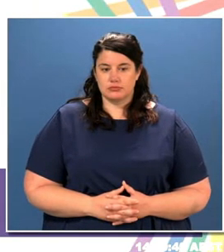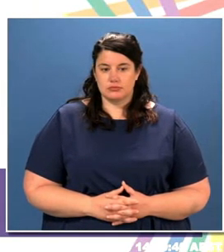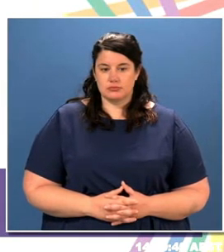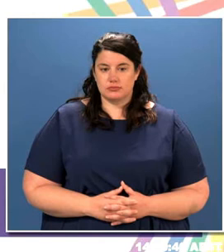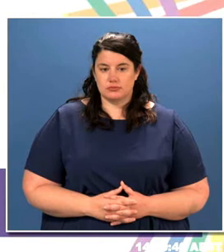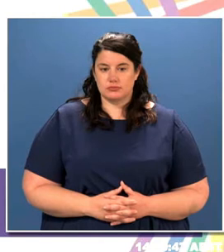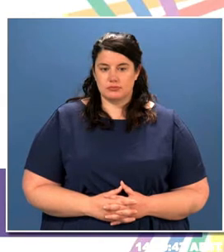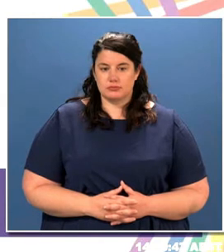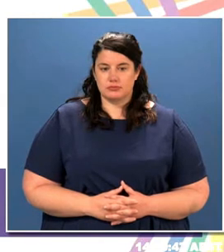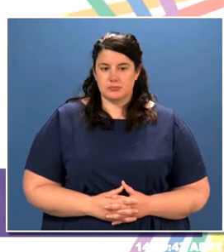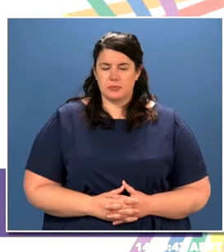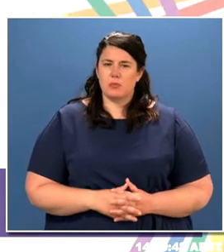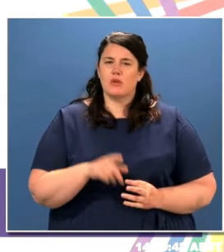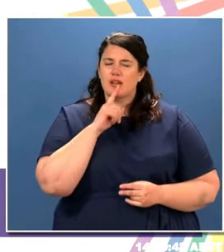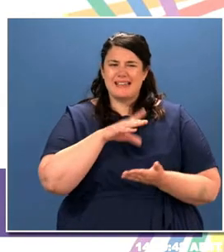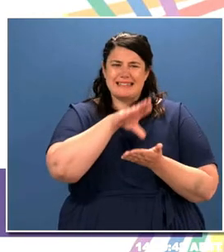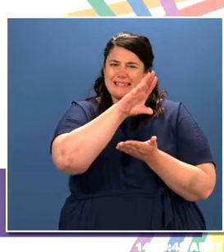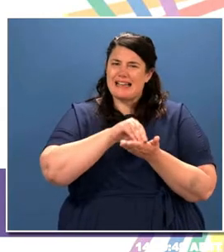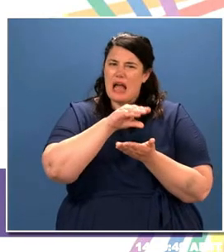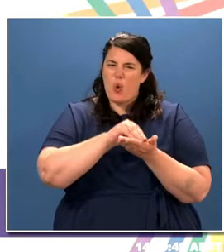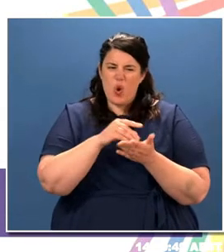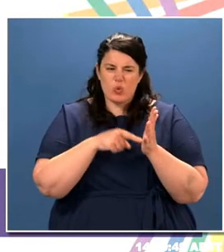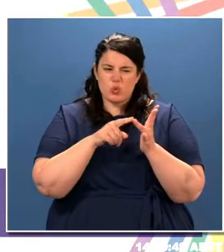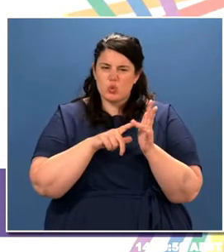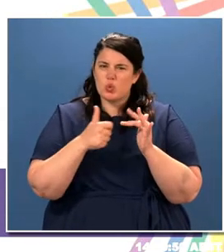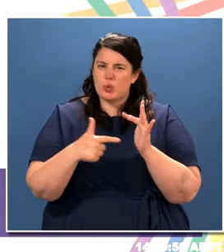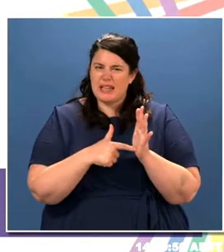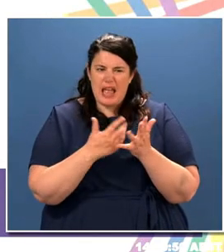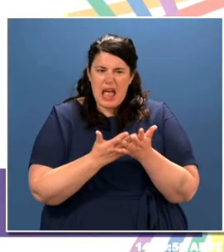When there was reference to downloading the Employable Q Disability Employment Inclusion kit.